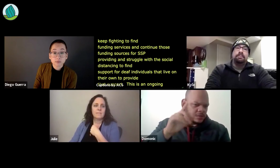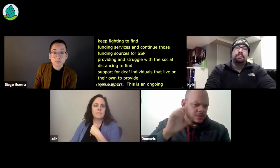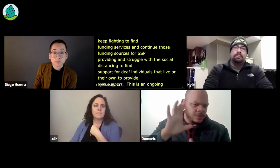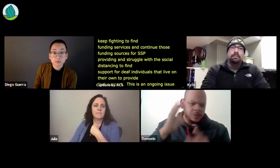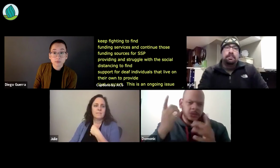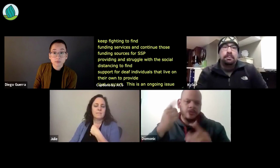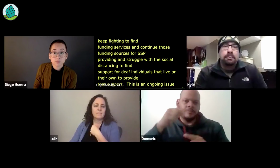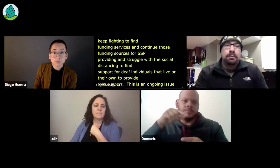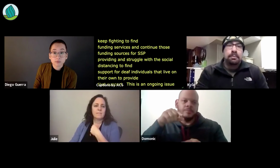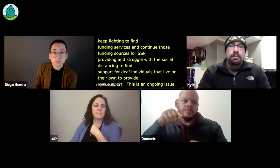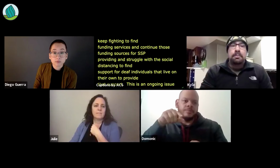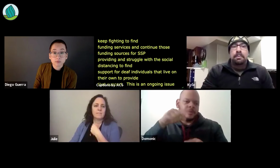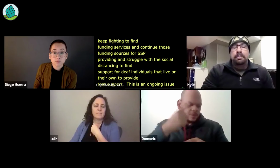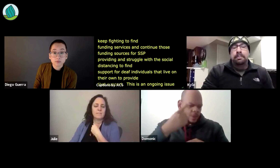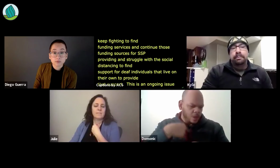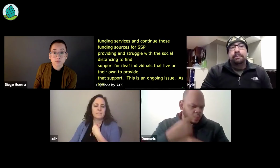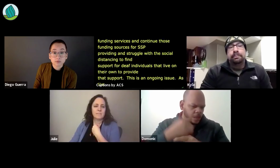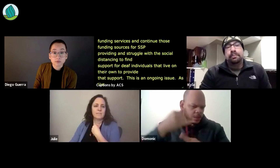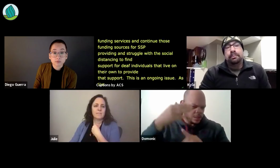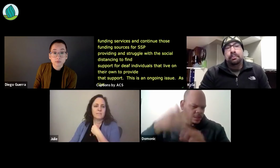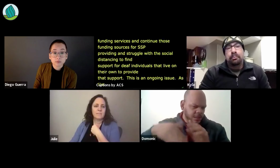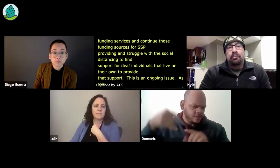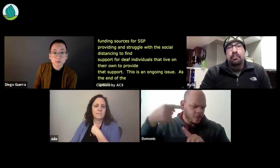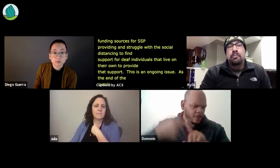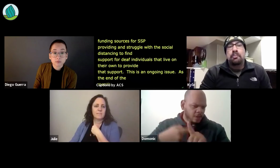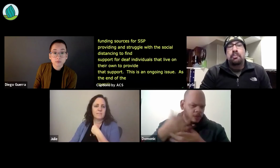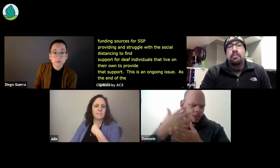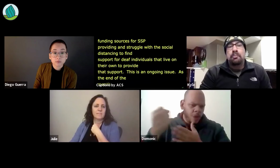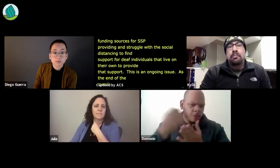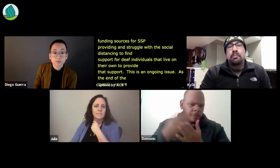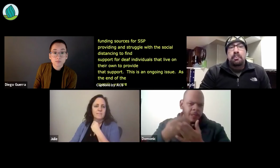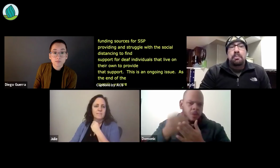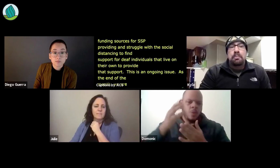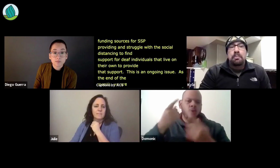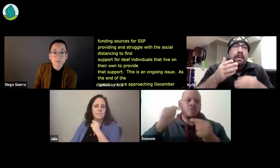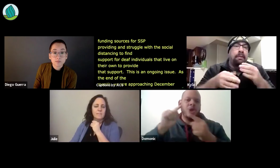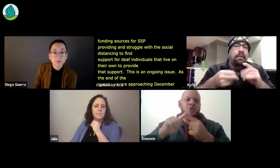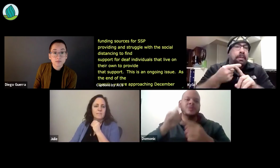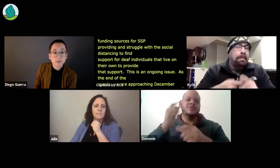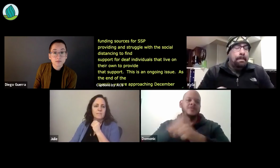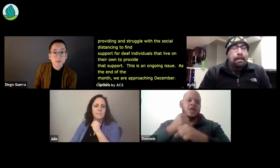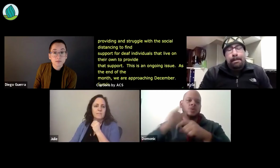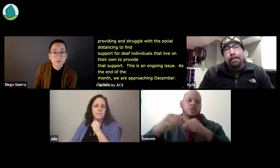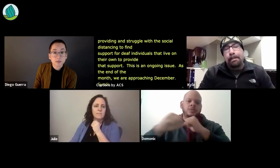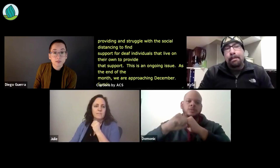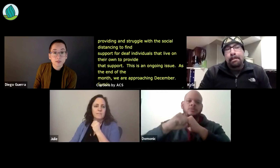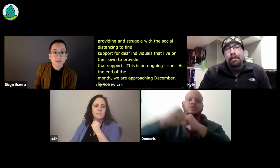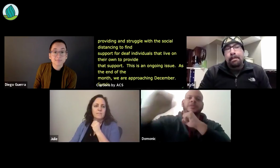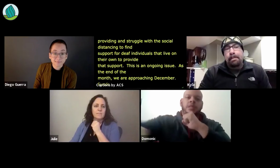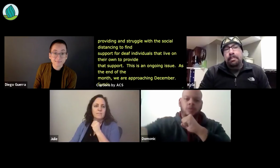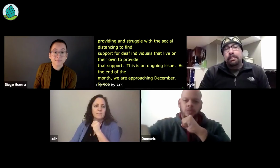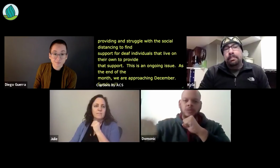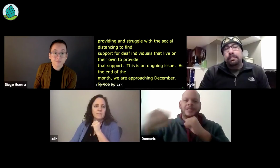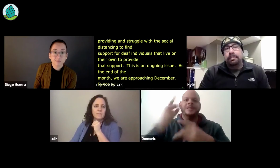Funds will run out. Kyle, will you remind me, are the funds running out in December? So we're looking for a continuation so that we can